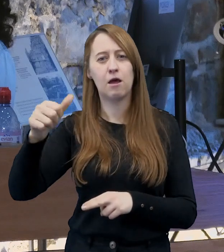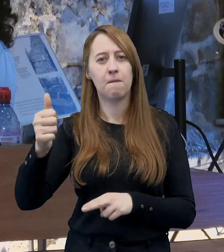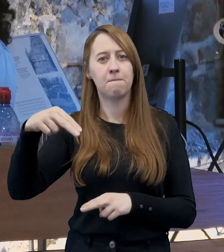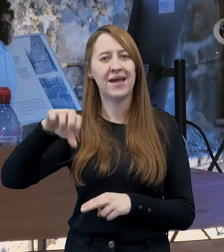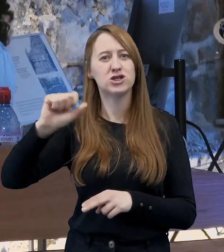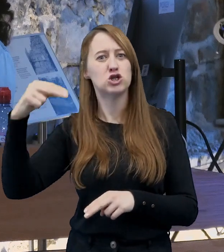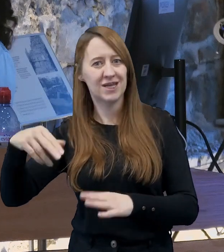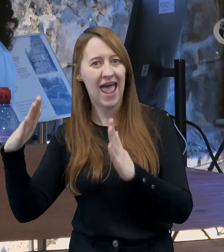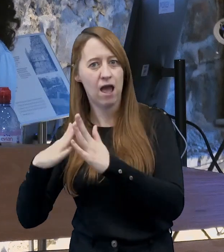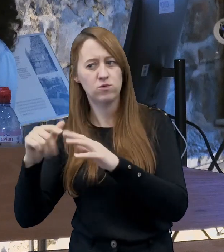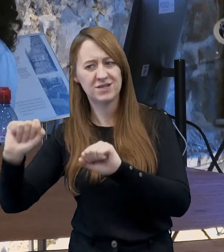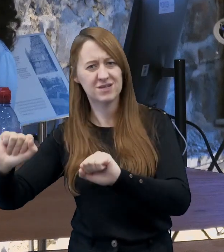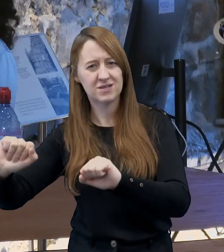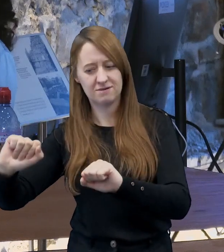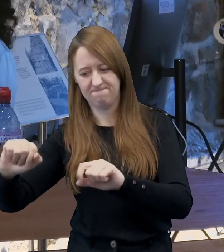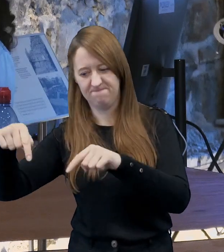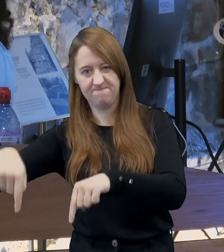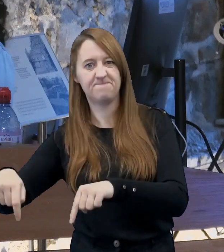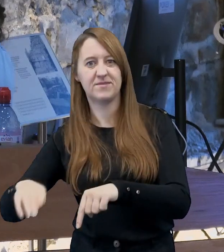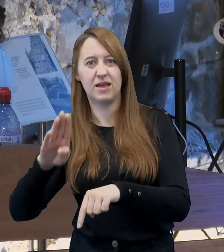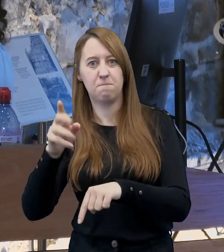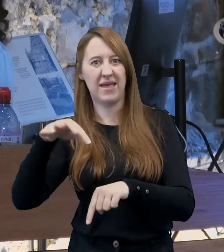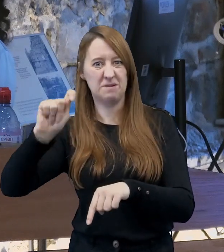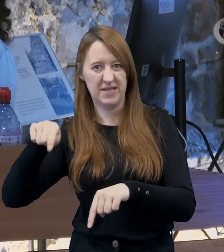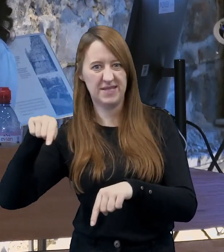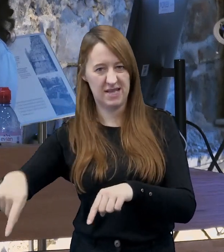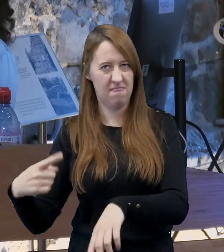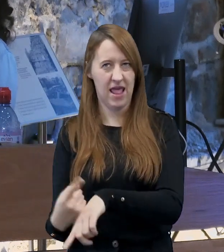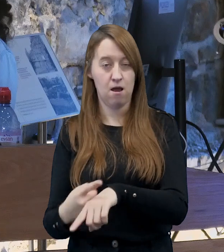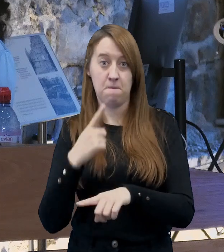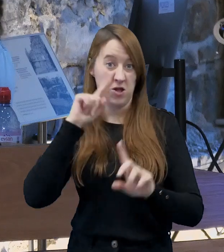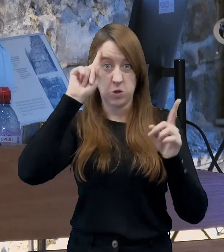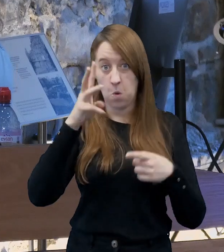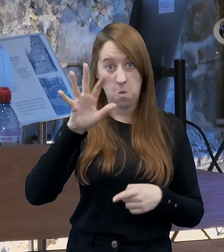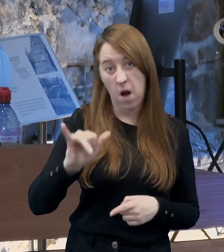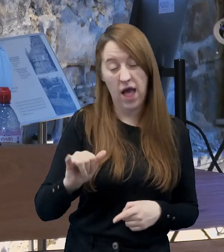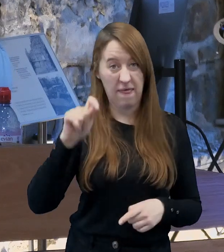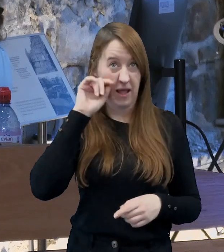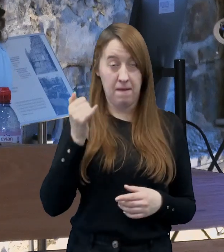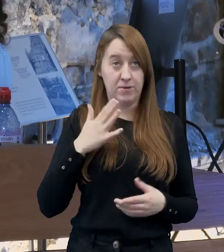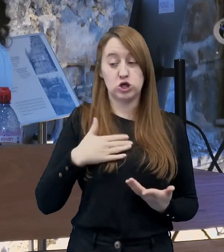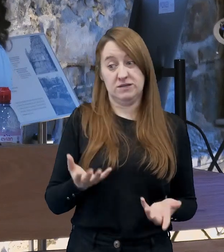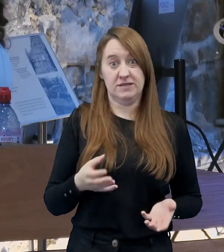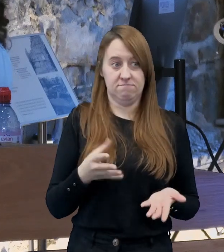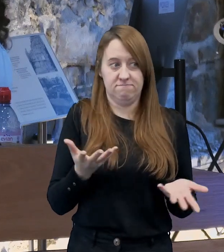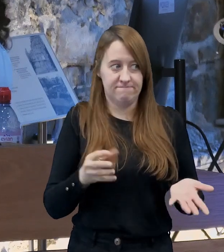We don't quite know why. I think they just had nowhere else to put it. And we don't know who found out that it was there and who had